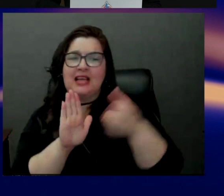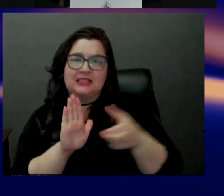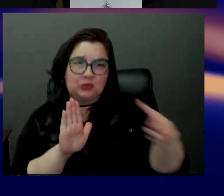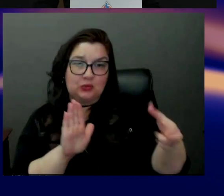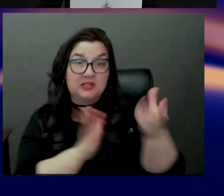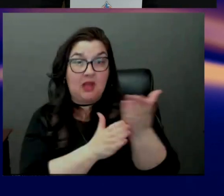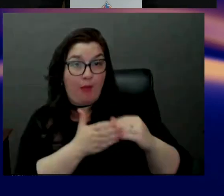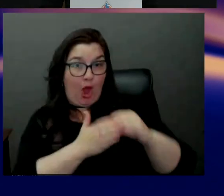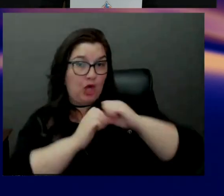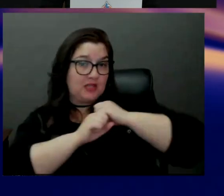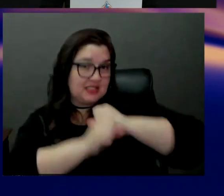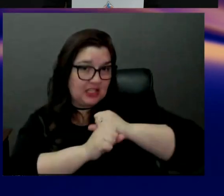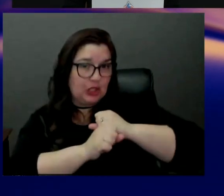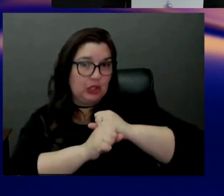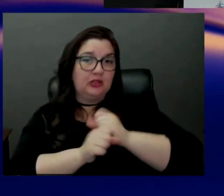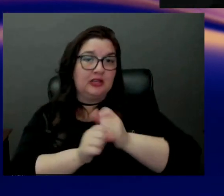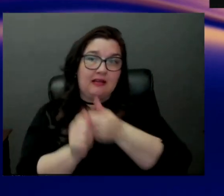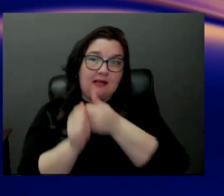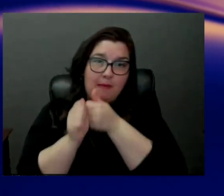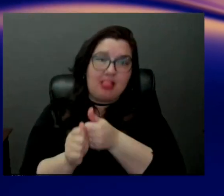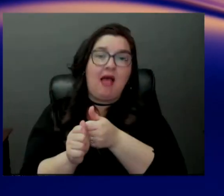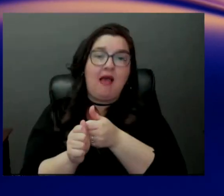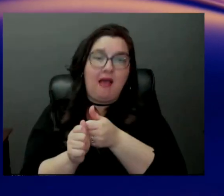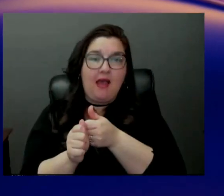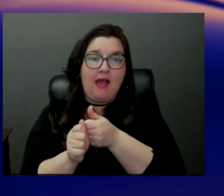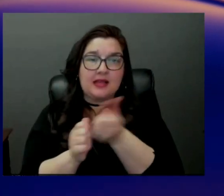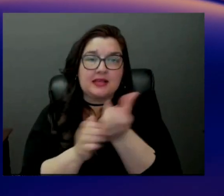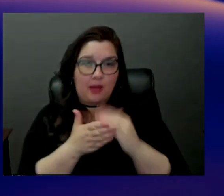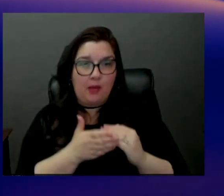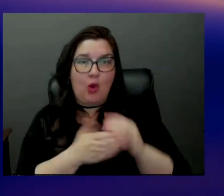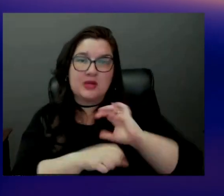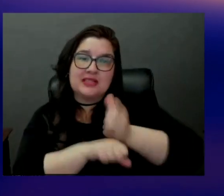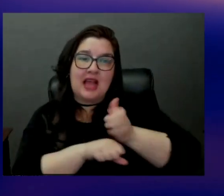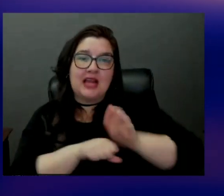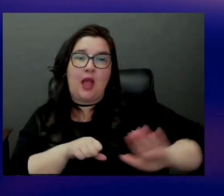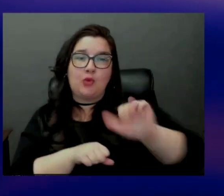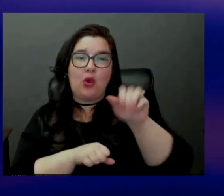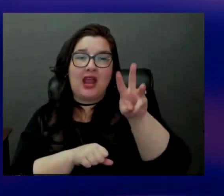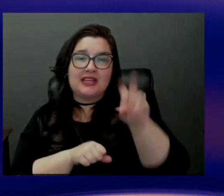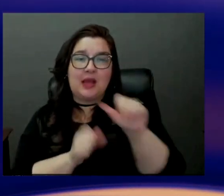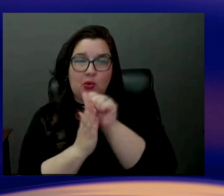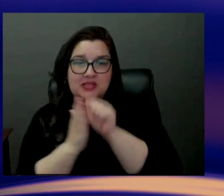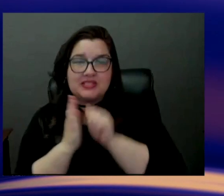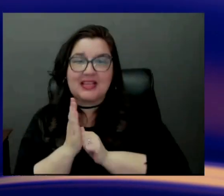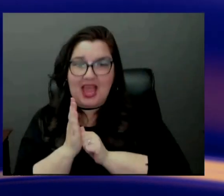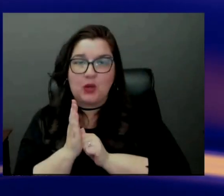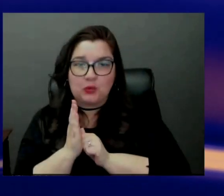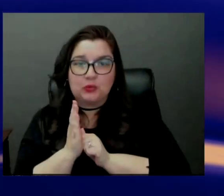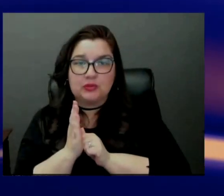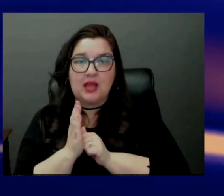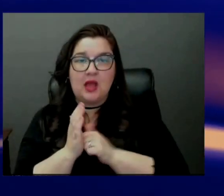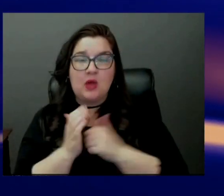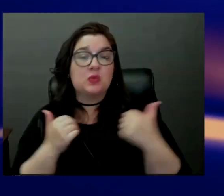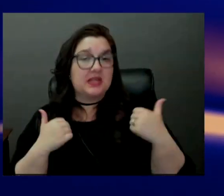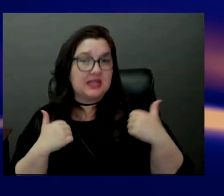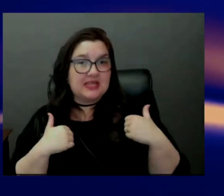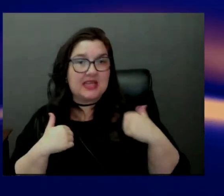and compliance portion of setting up your AWS account. So we have some chat moderators that are helping out.